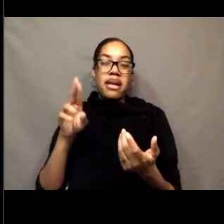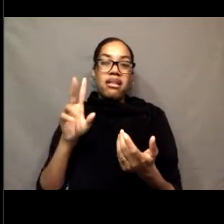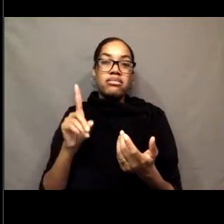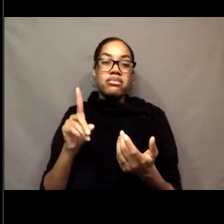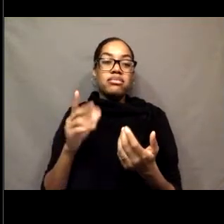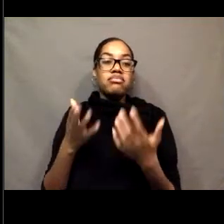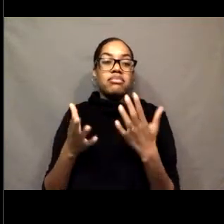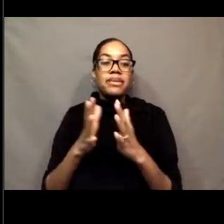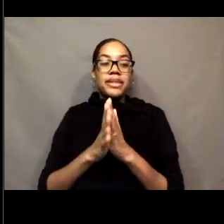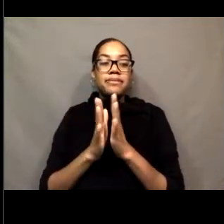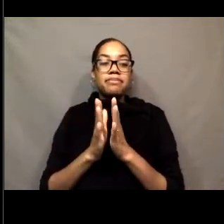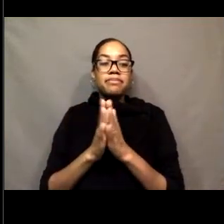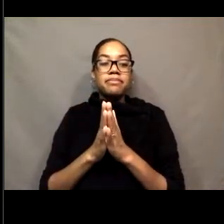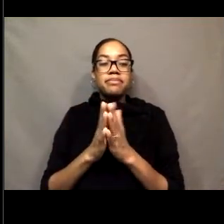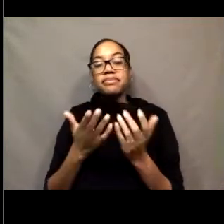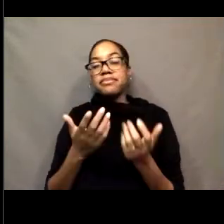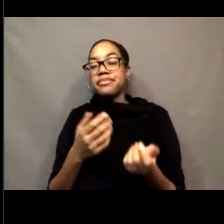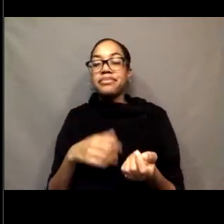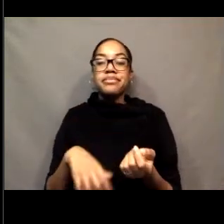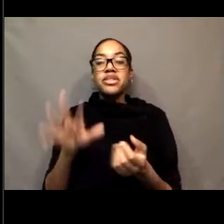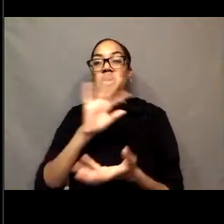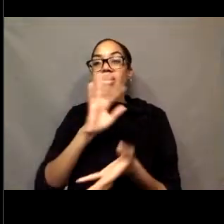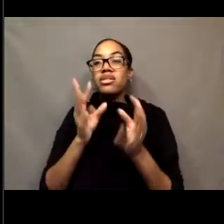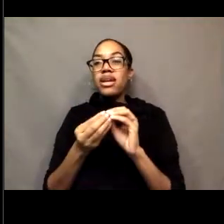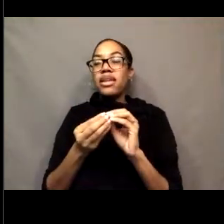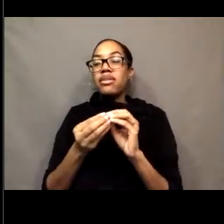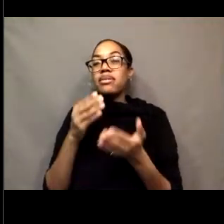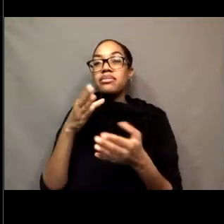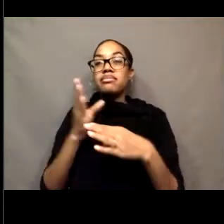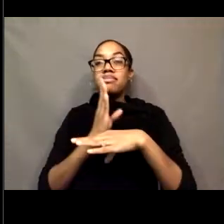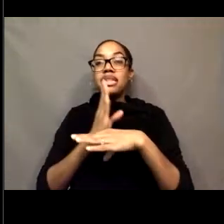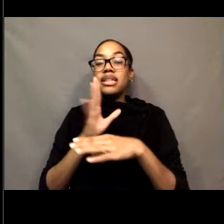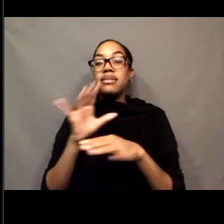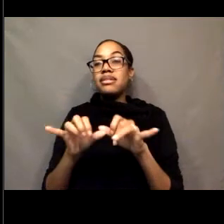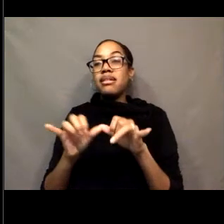So they're, you know a medium size abalone might weigh between one and two pounds.